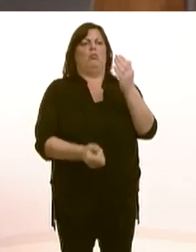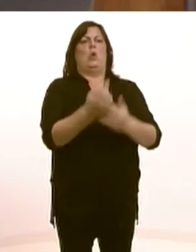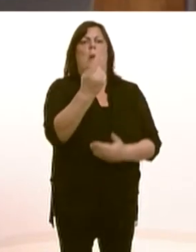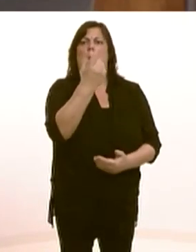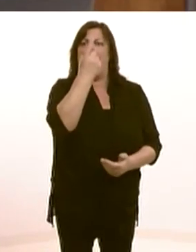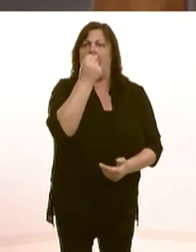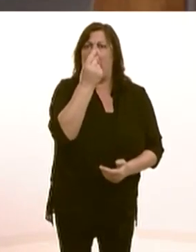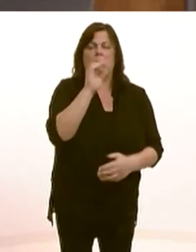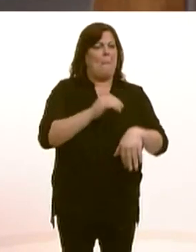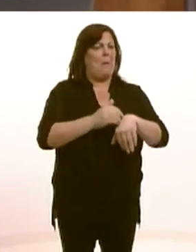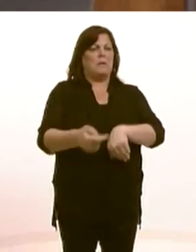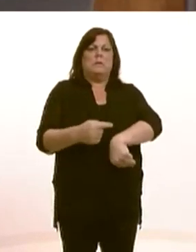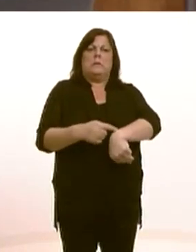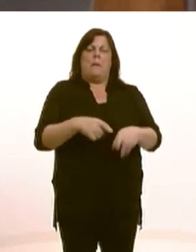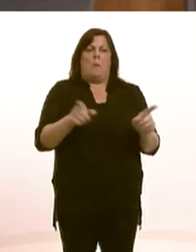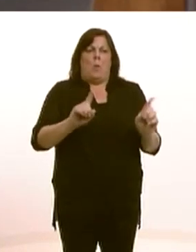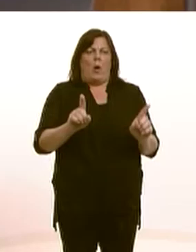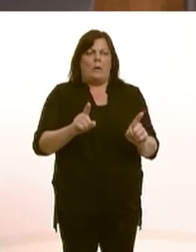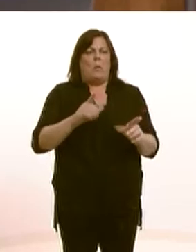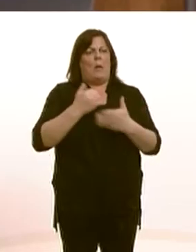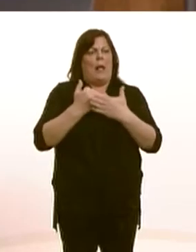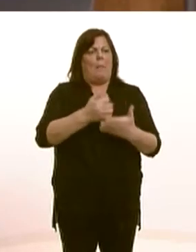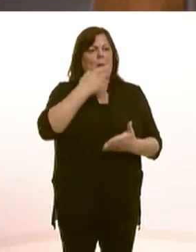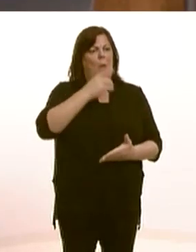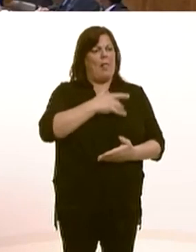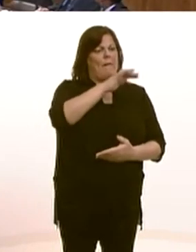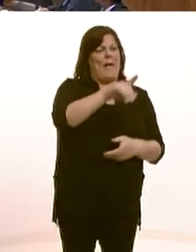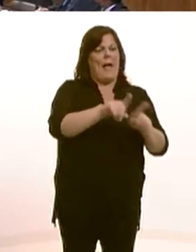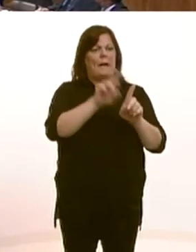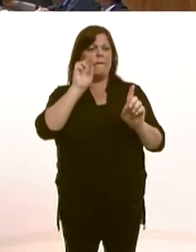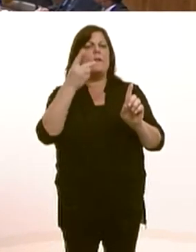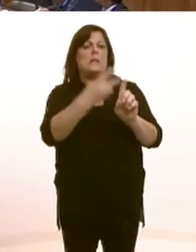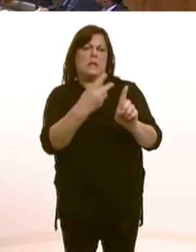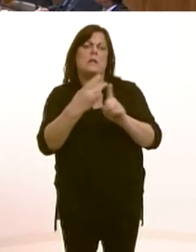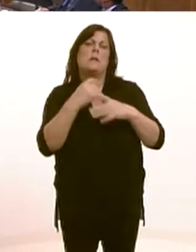convenient not just for those who live in the town, but for those who visit it. Suzy Davies: 2.